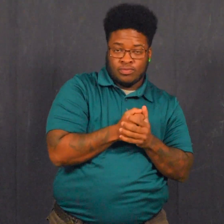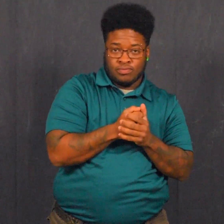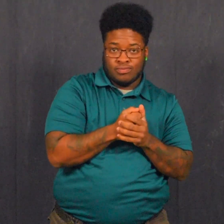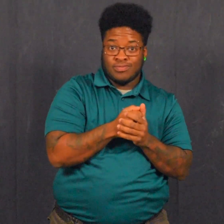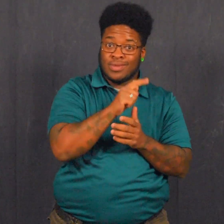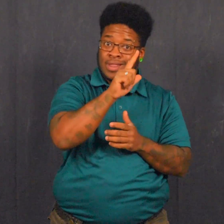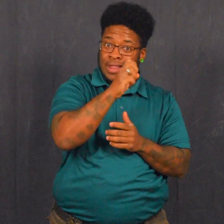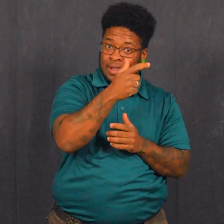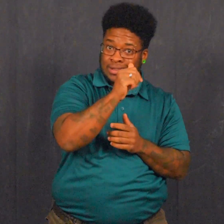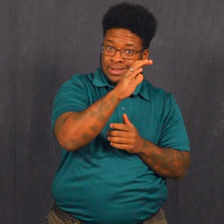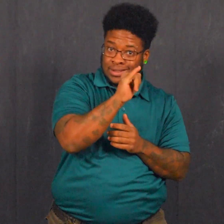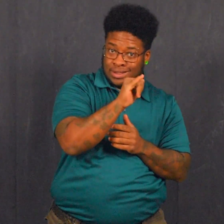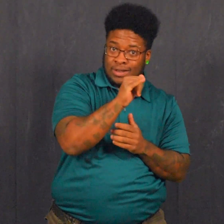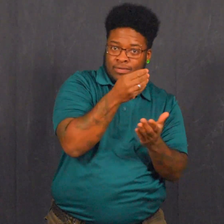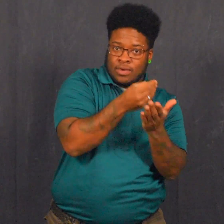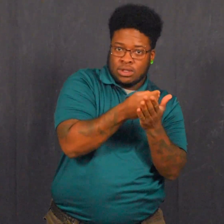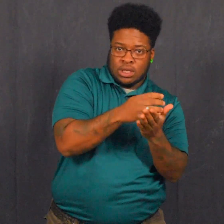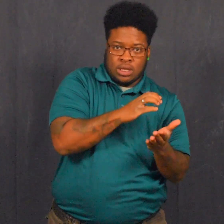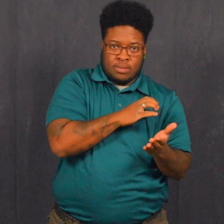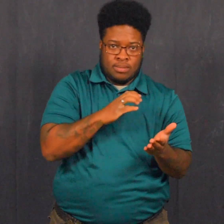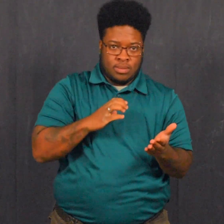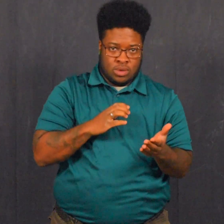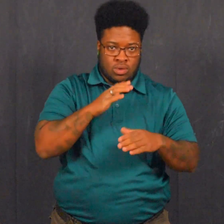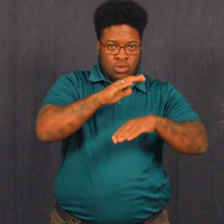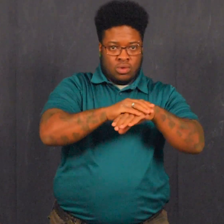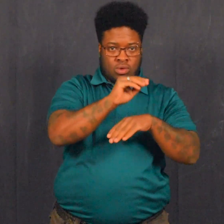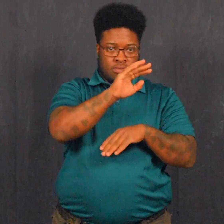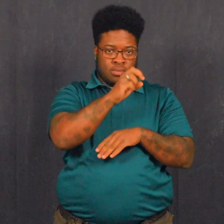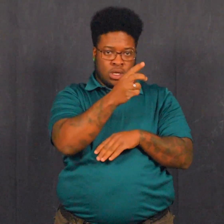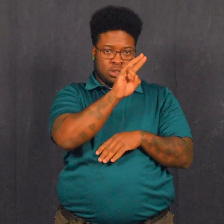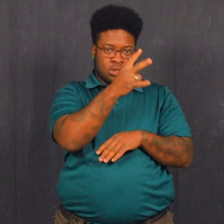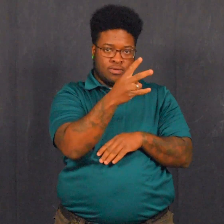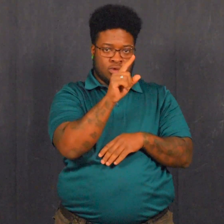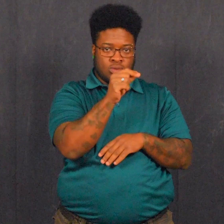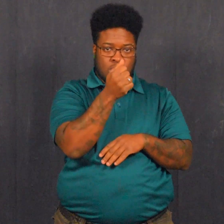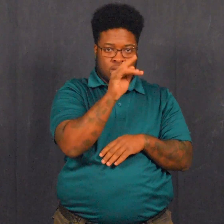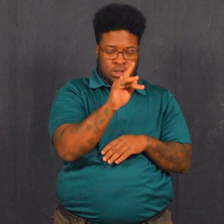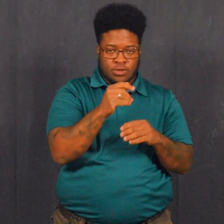Legacy Finance Committee on March 7, 2018.